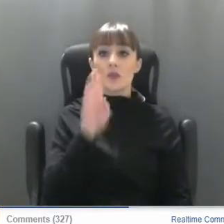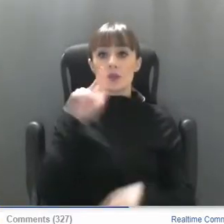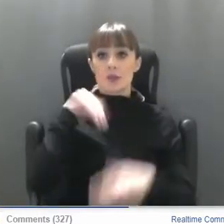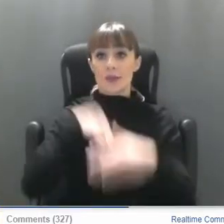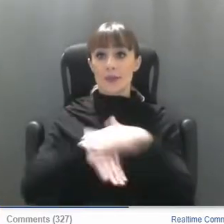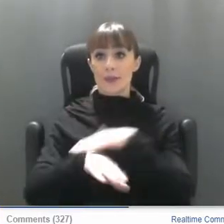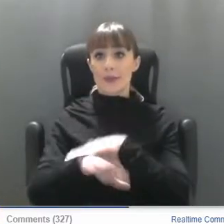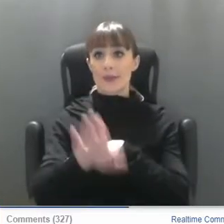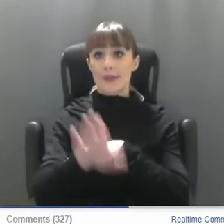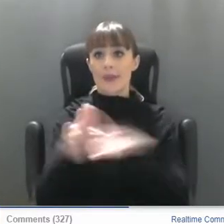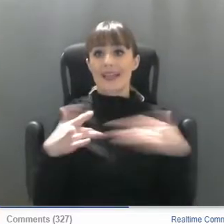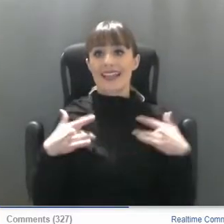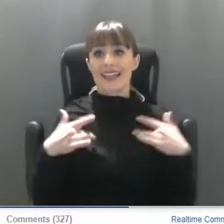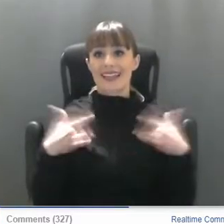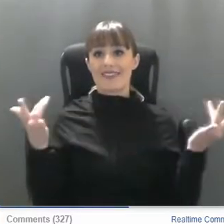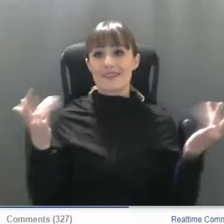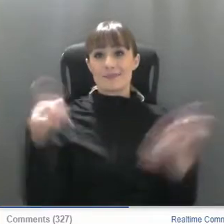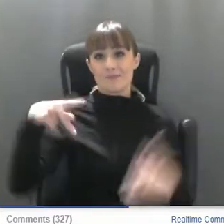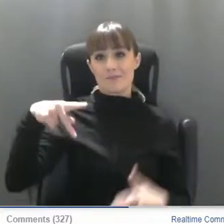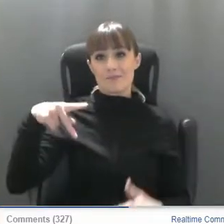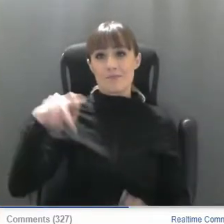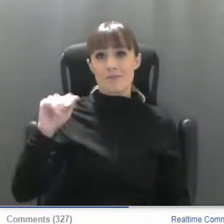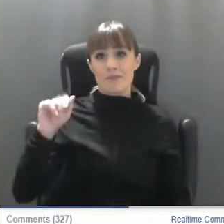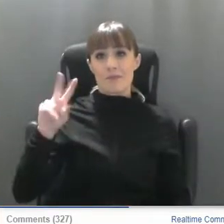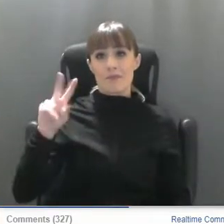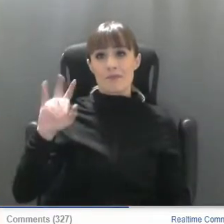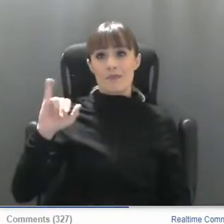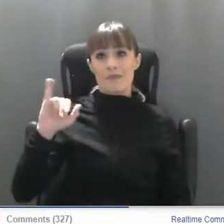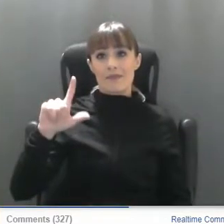pavilion. So if any of you have had a company party up here or something,